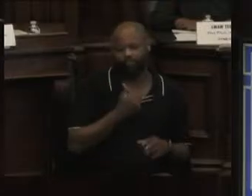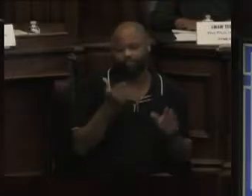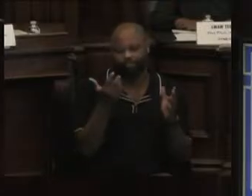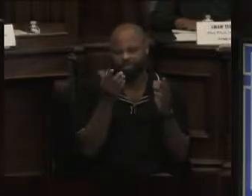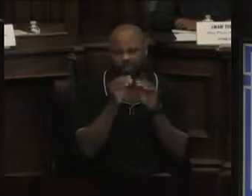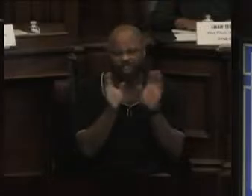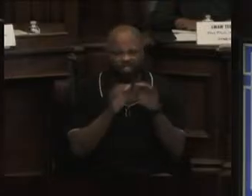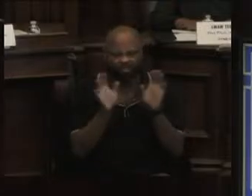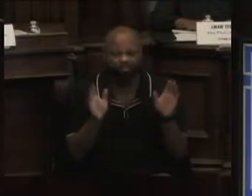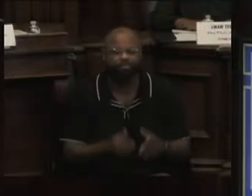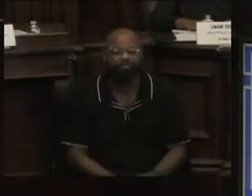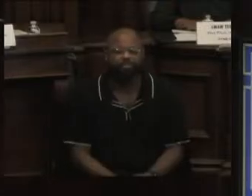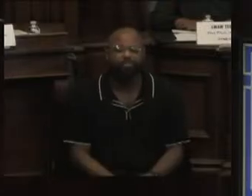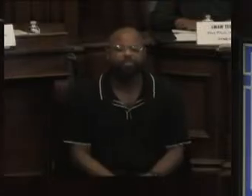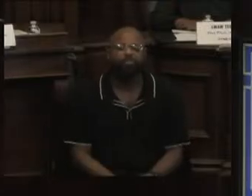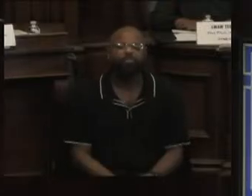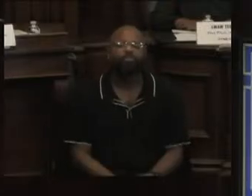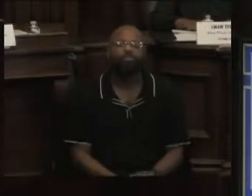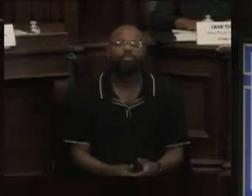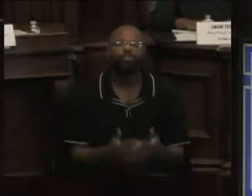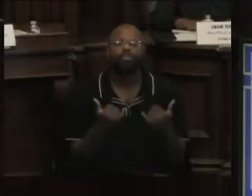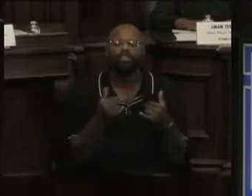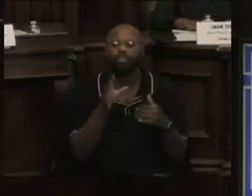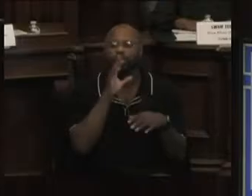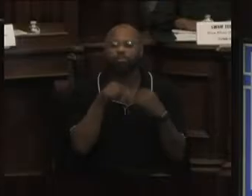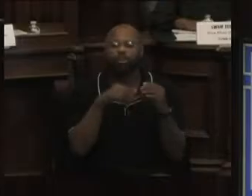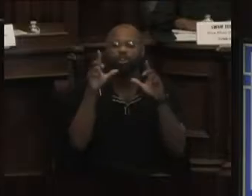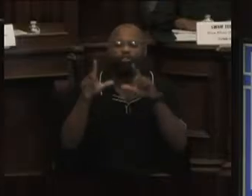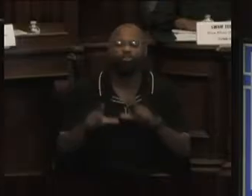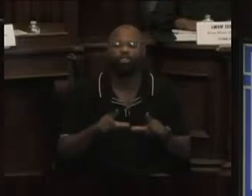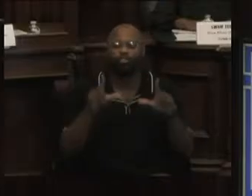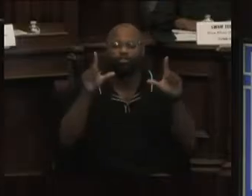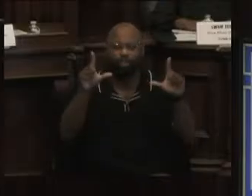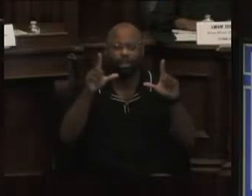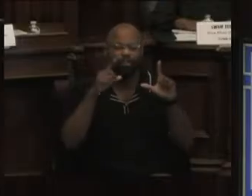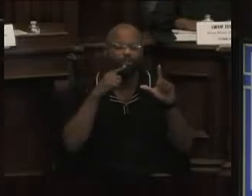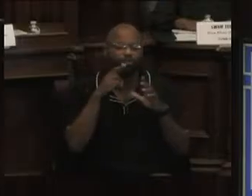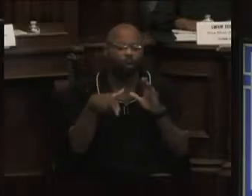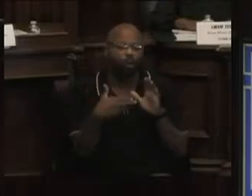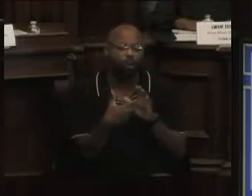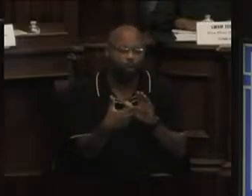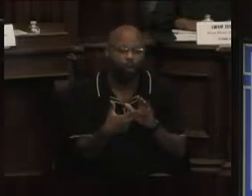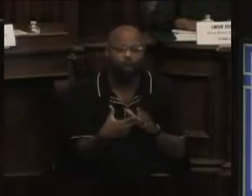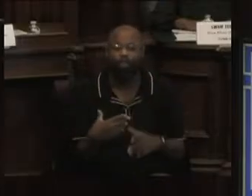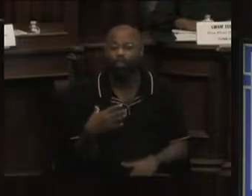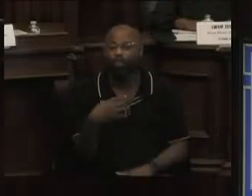conversation around this. So this isn't something that I just created. I want to be